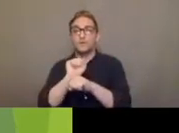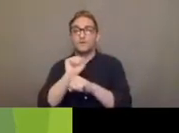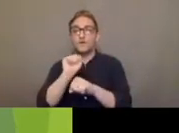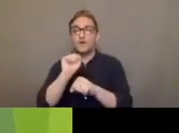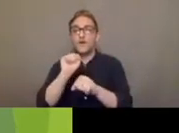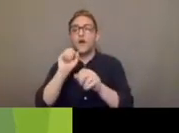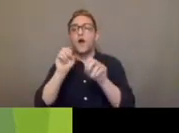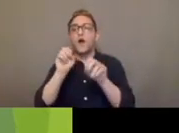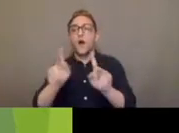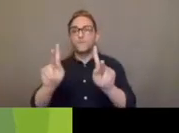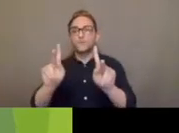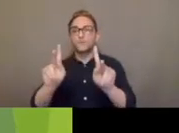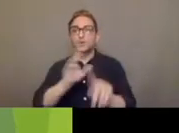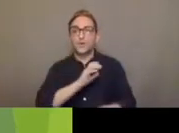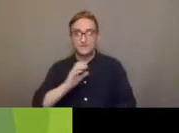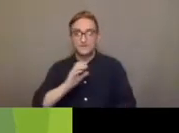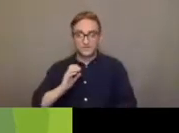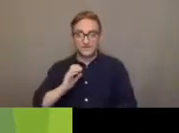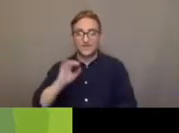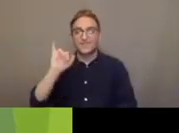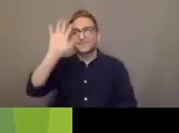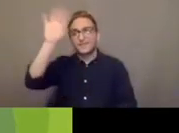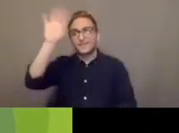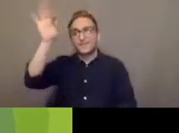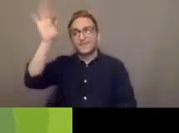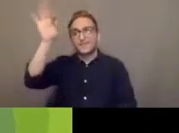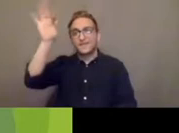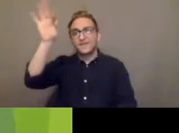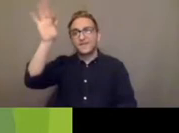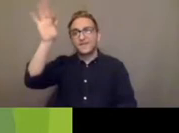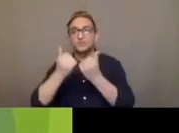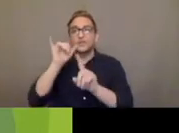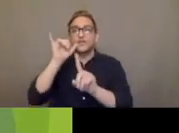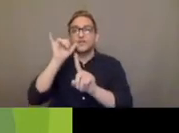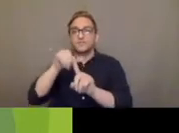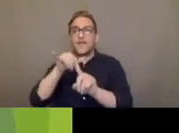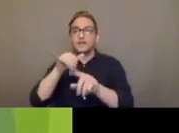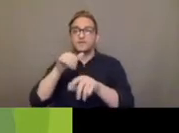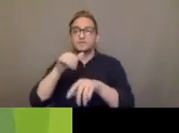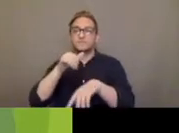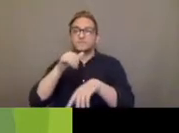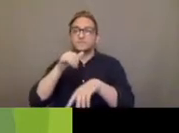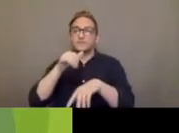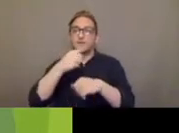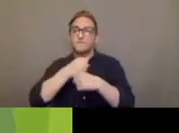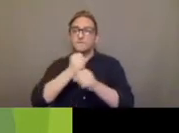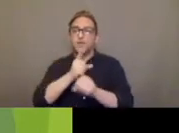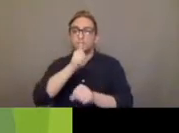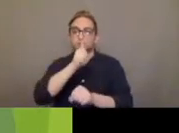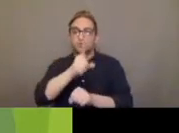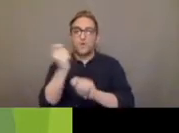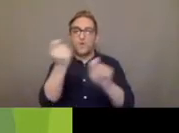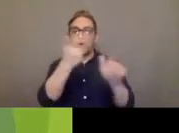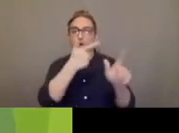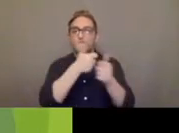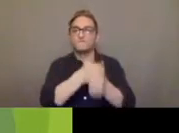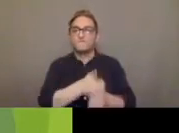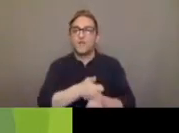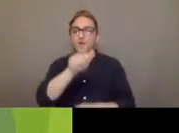Commission which is the federal agency that enforces the ADA with regard to employers,